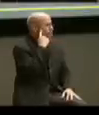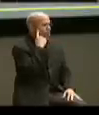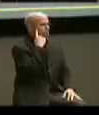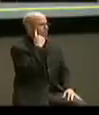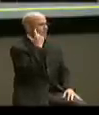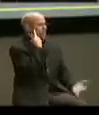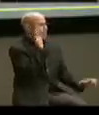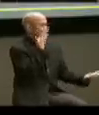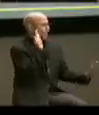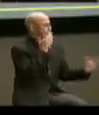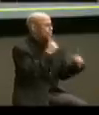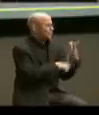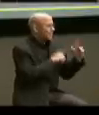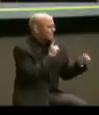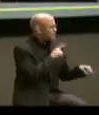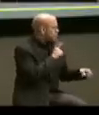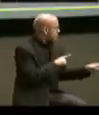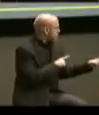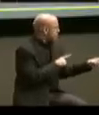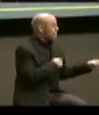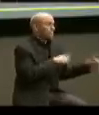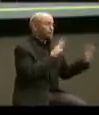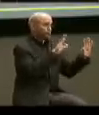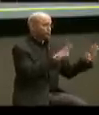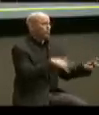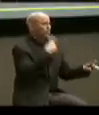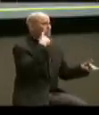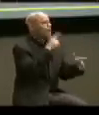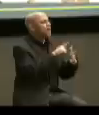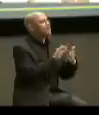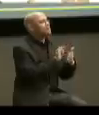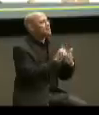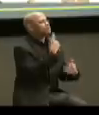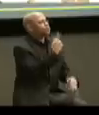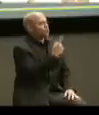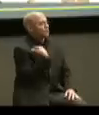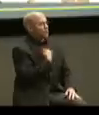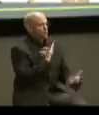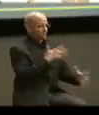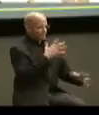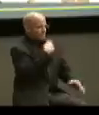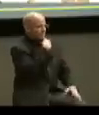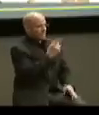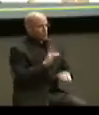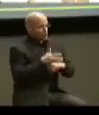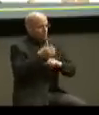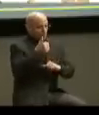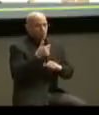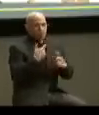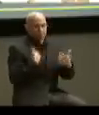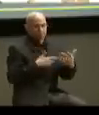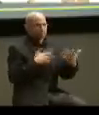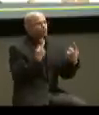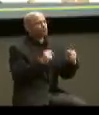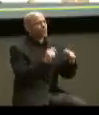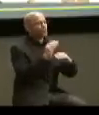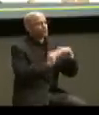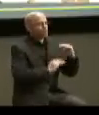I DON'T KNOW WHAT THE ANSWER IS. IT'S A GREAT THOUGHT. ONE THAT WE'RE -- AS I SAID EARLIER, WE'RE TRYING TO BUILD.